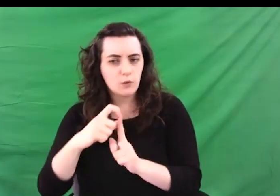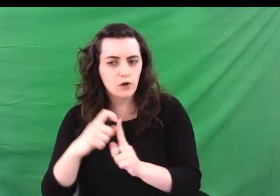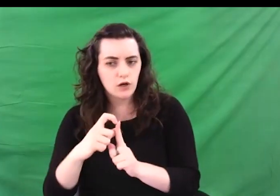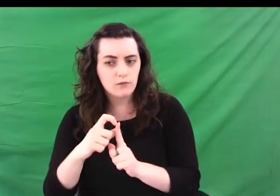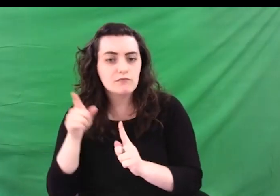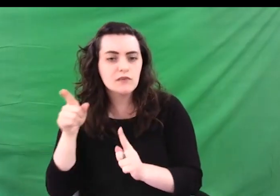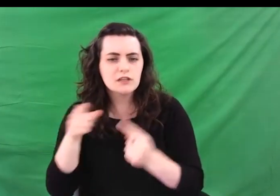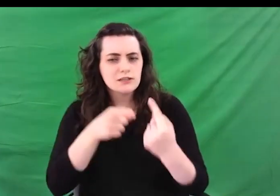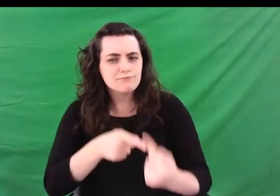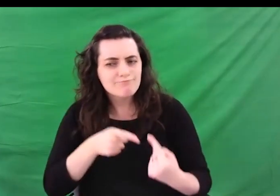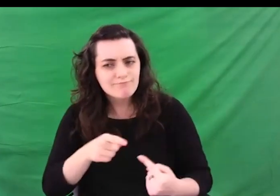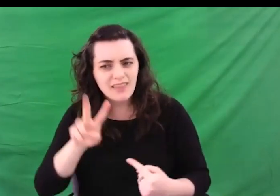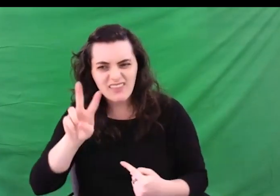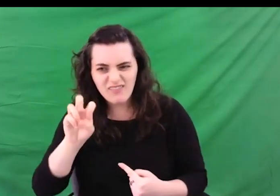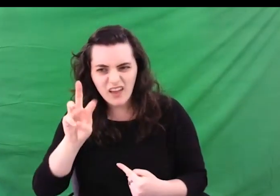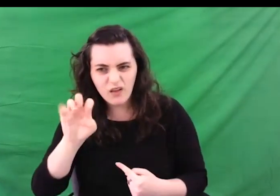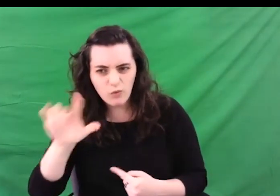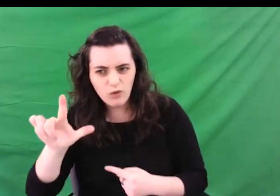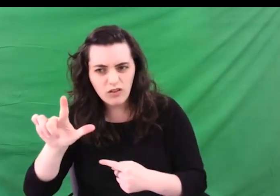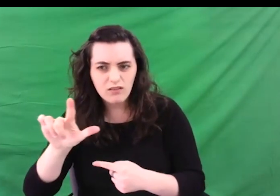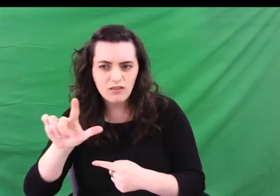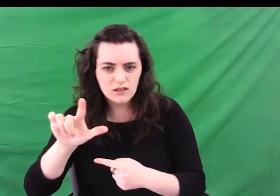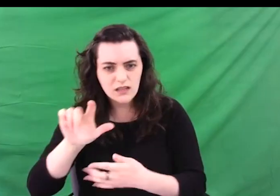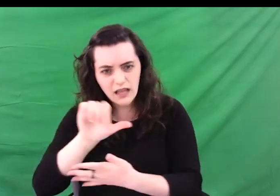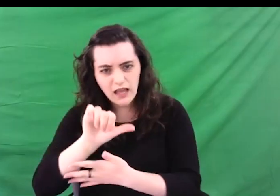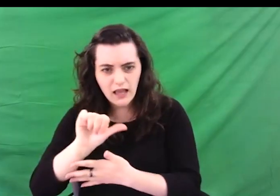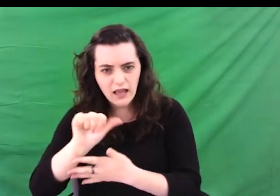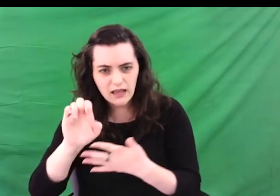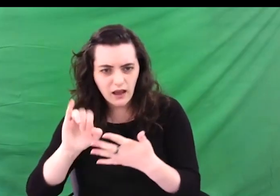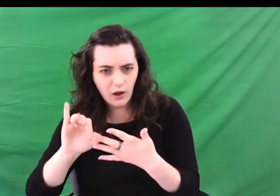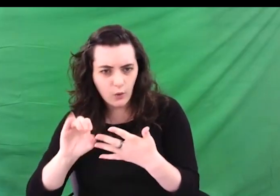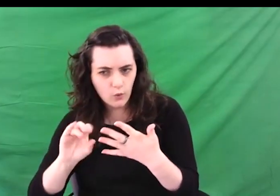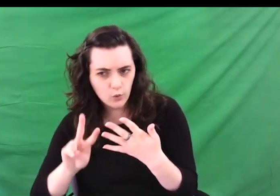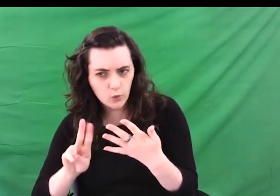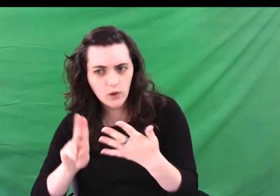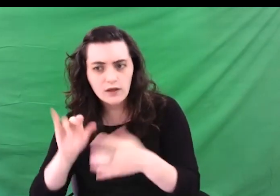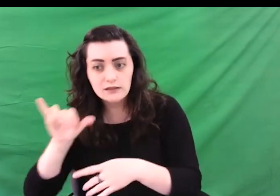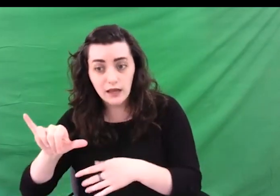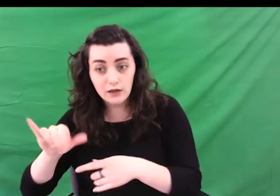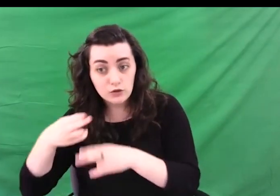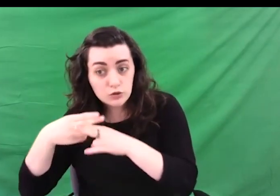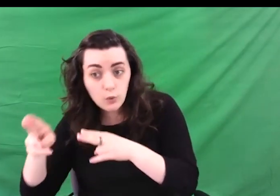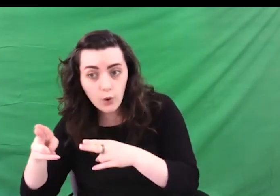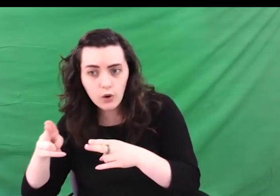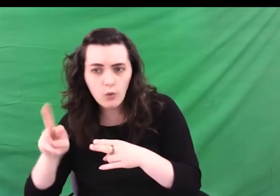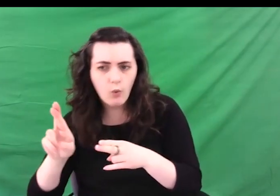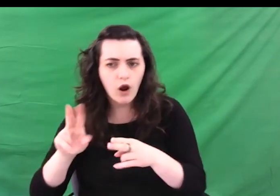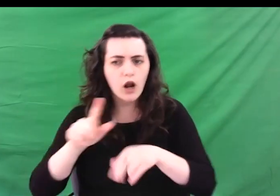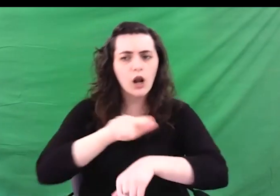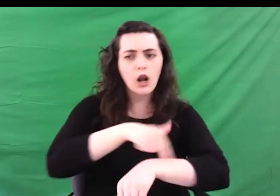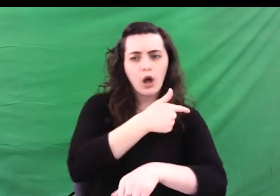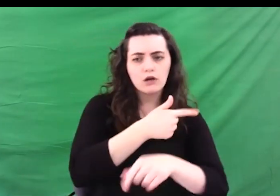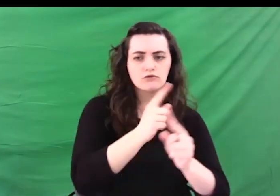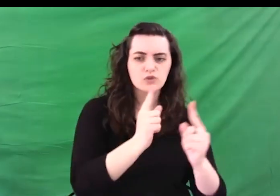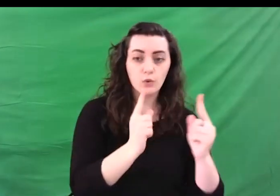a short sound or a long sound. So we tried this for a while just auditory, is that the short one or the long one, and she would get them mixed up.